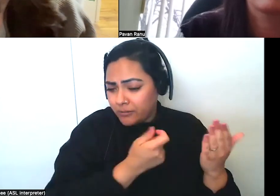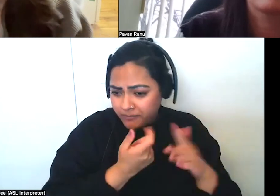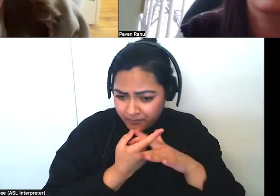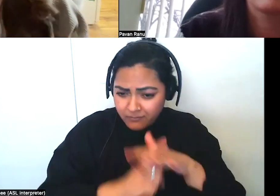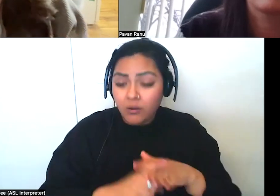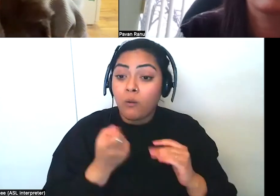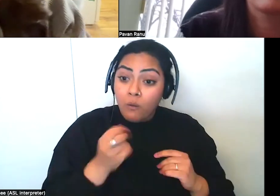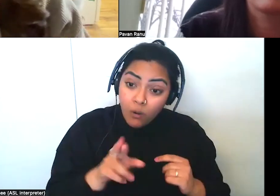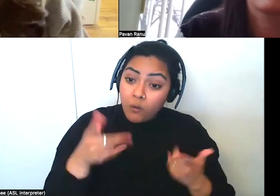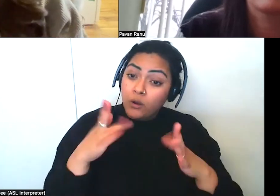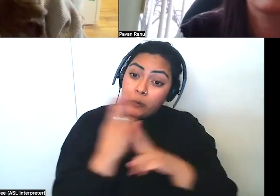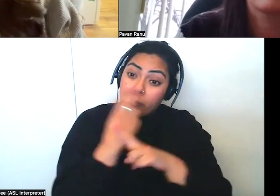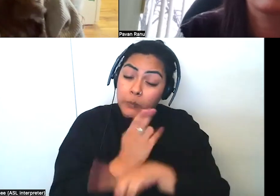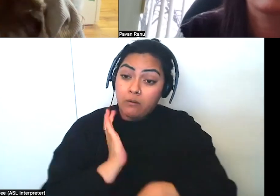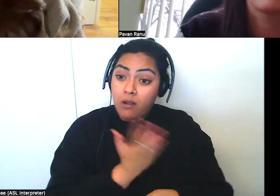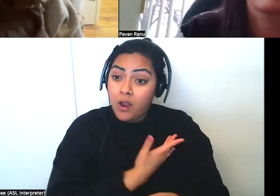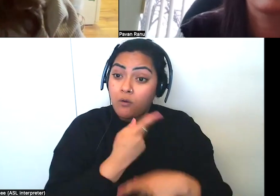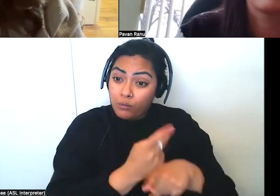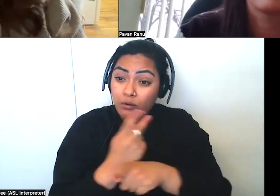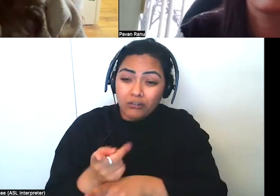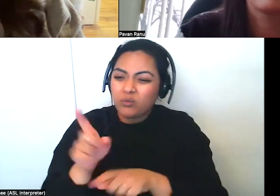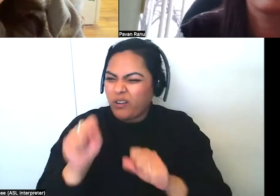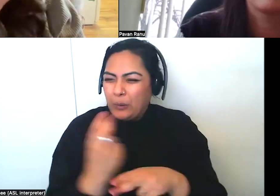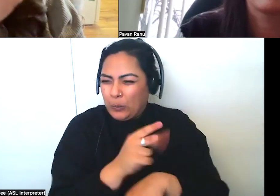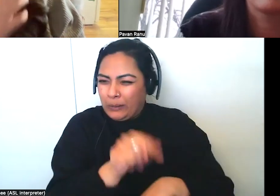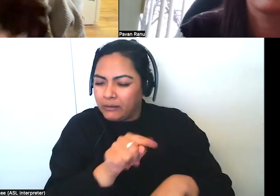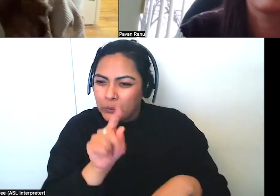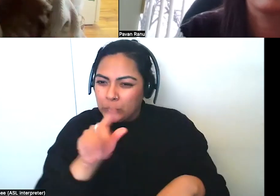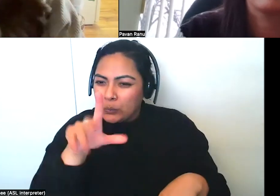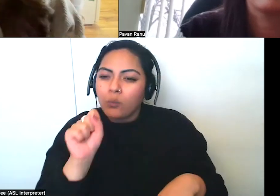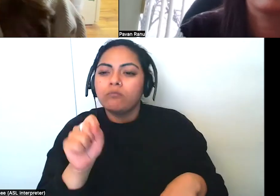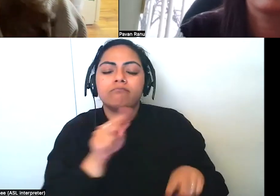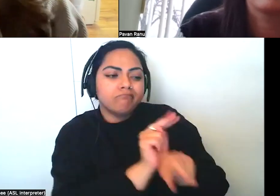them to track that over time. But I think that's a great point that book sales may increase quite a